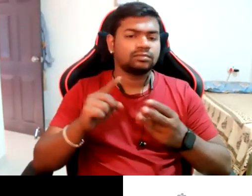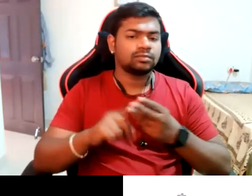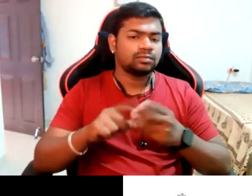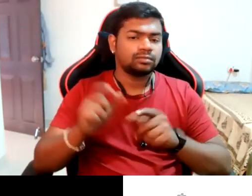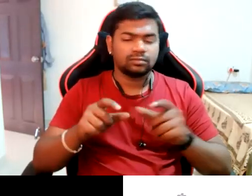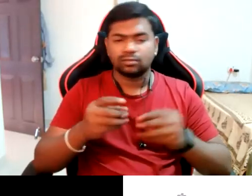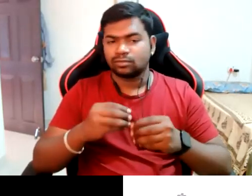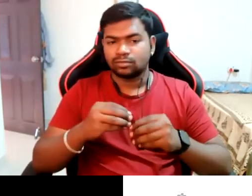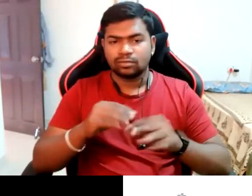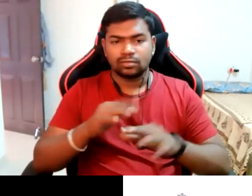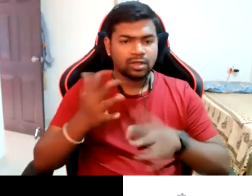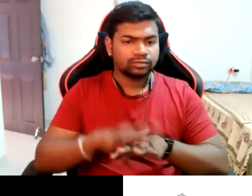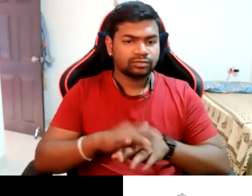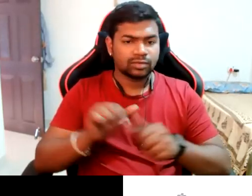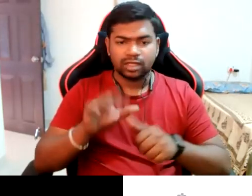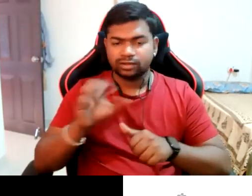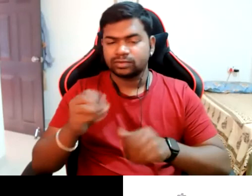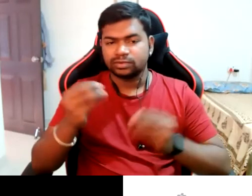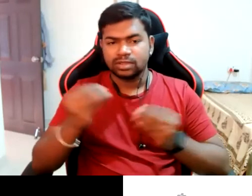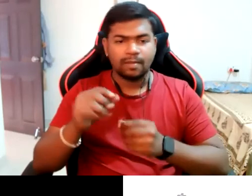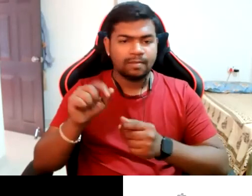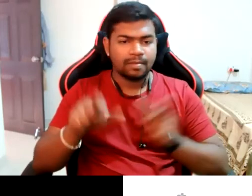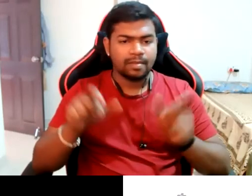Inclusive and accessible for someone who has a hearing impairment.